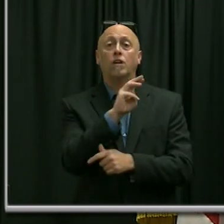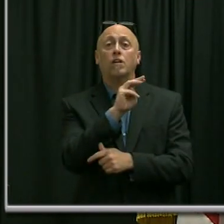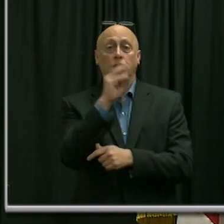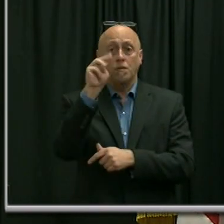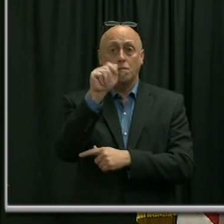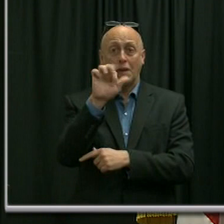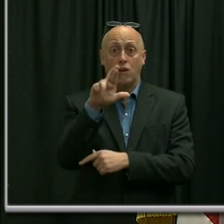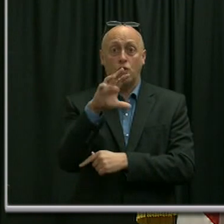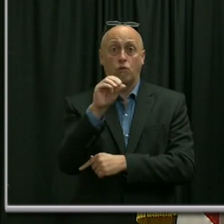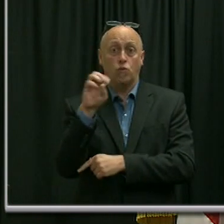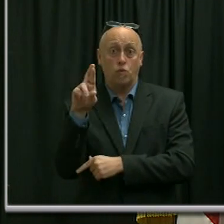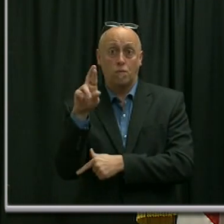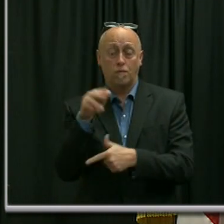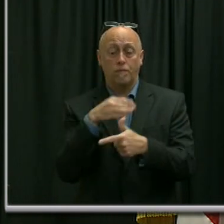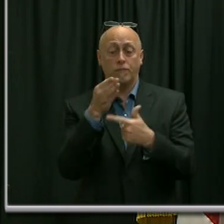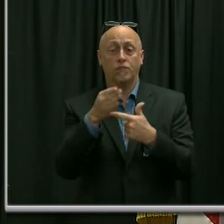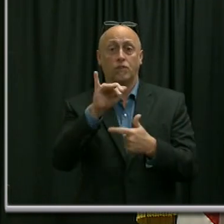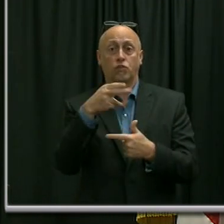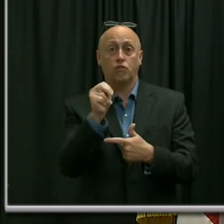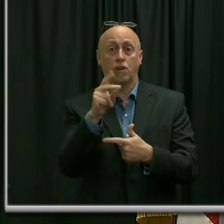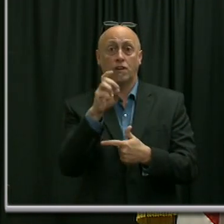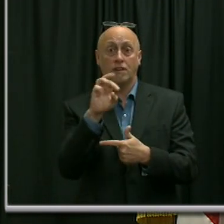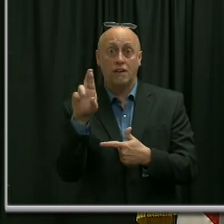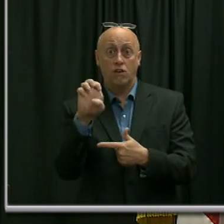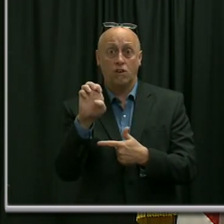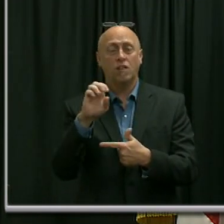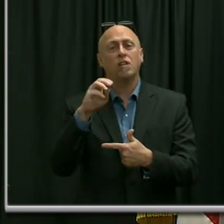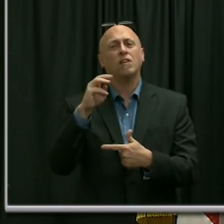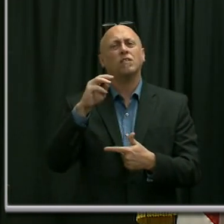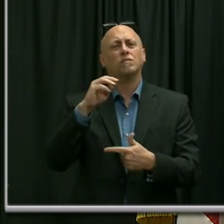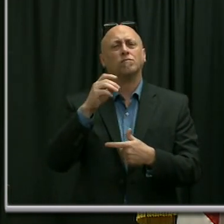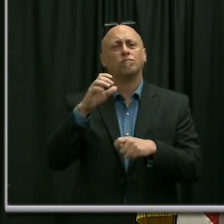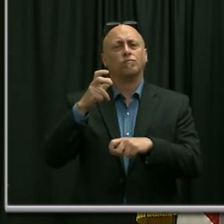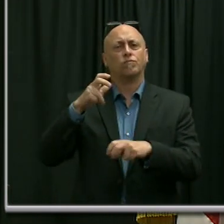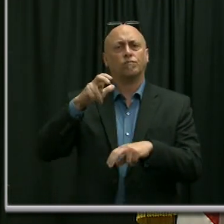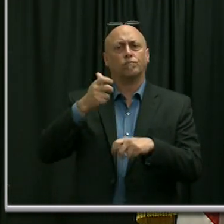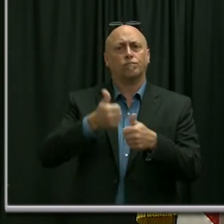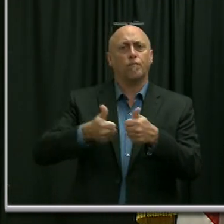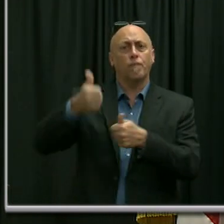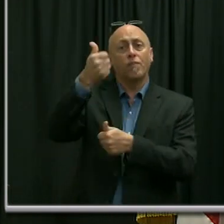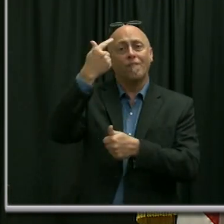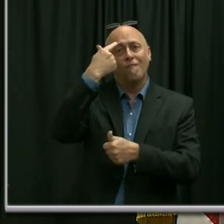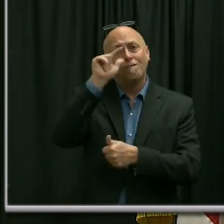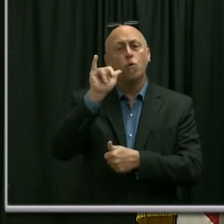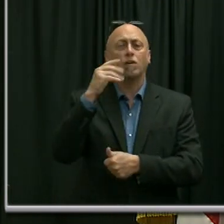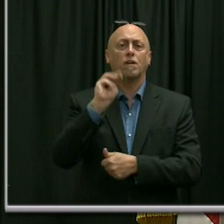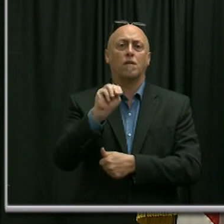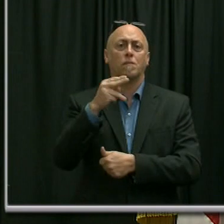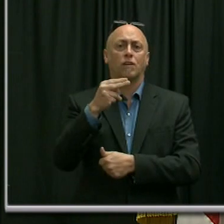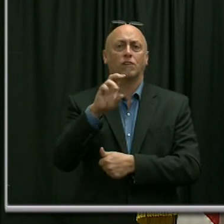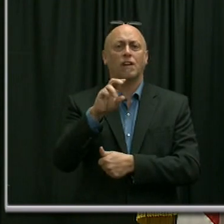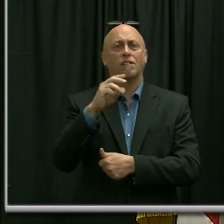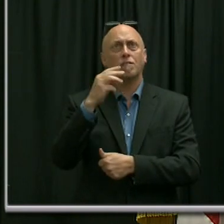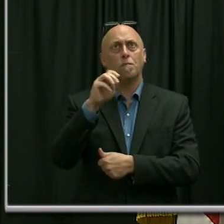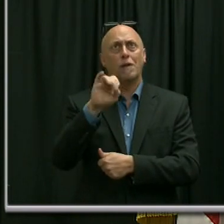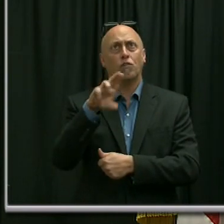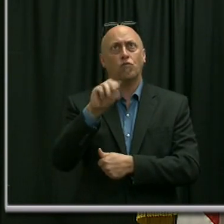WITH MAYOR JOHN COOPER FOLLOWED BY DR ALEX JOHN DEERE. CHAIR OF THE MITCHELL BOARD OF HEALTH